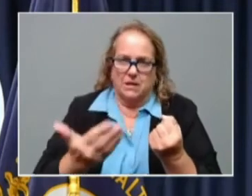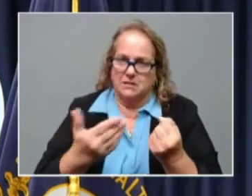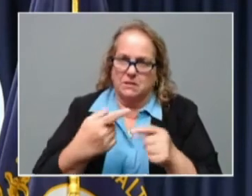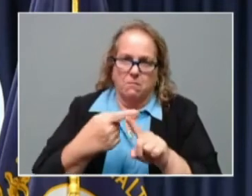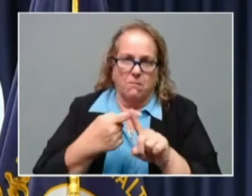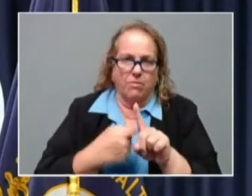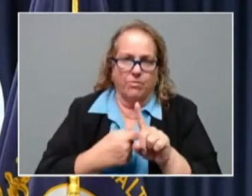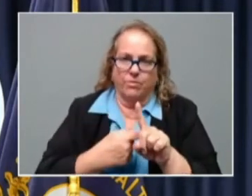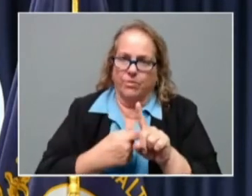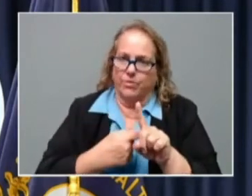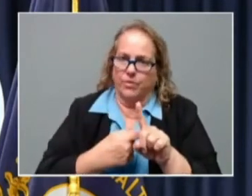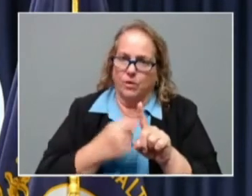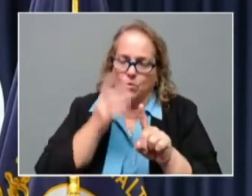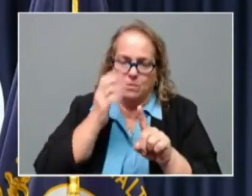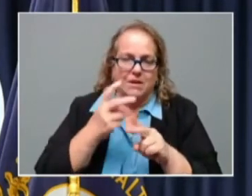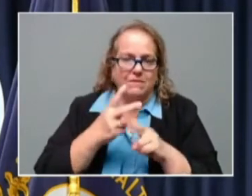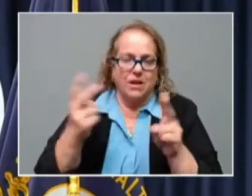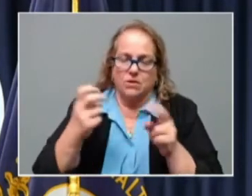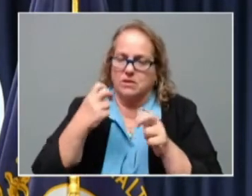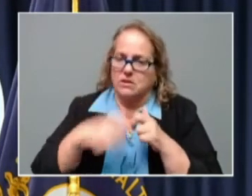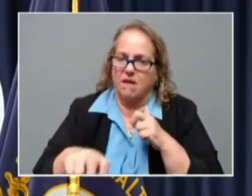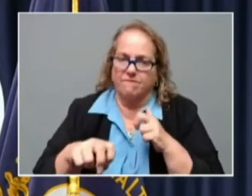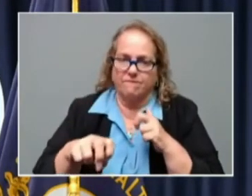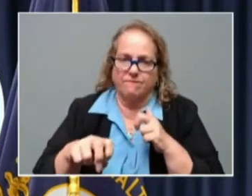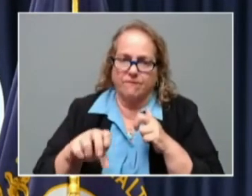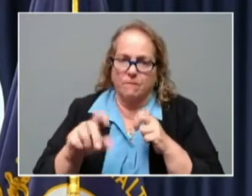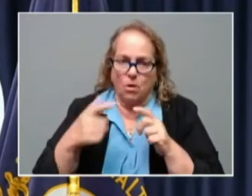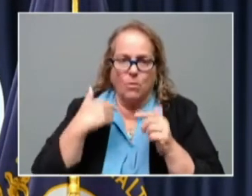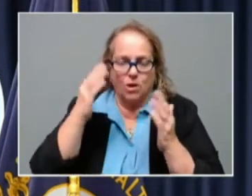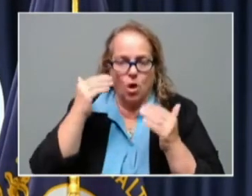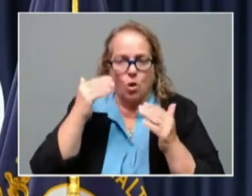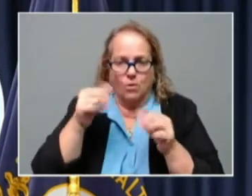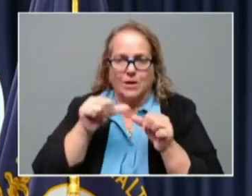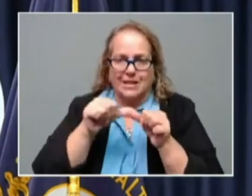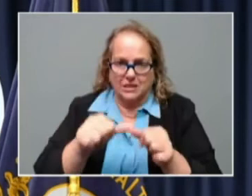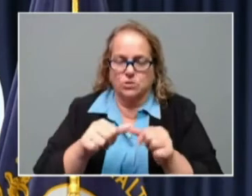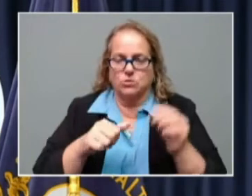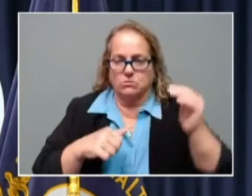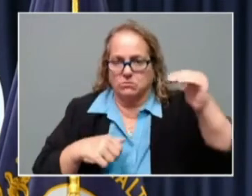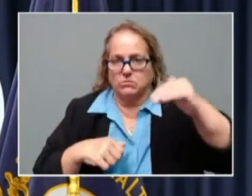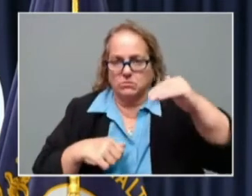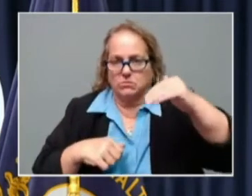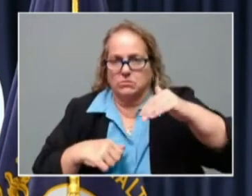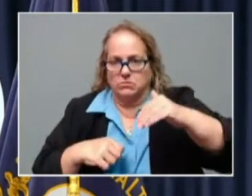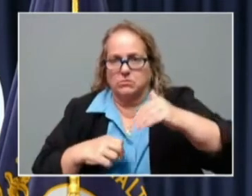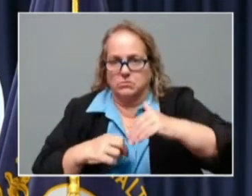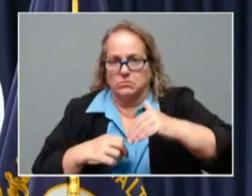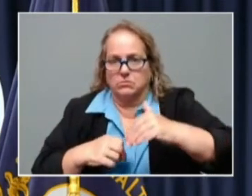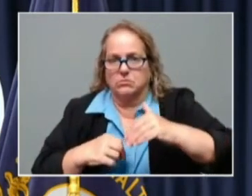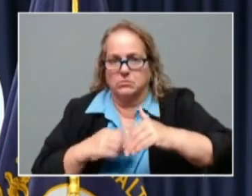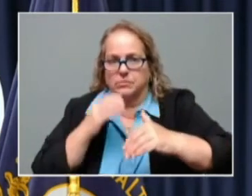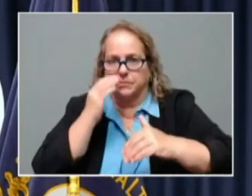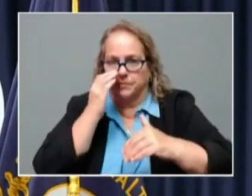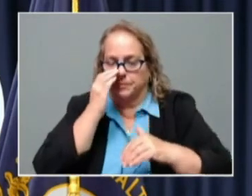going to be very tough. But we really hope it continues to decrease. Like we are seeing uh that's a silver lining. Karen Boyer.